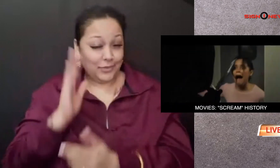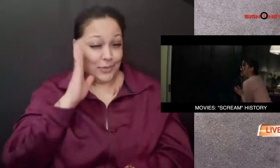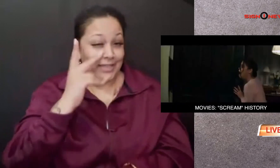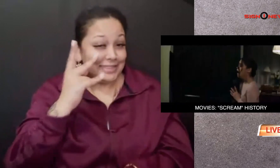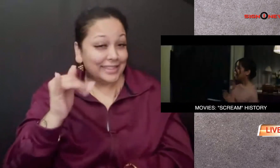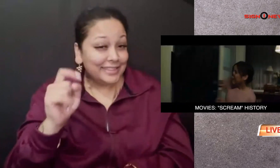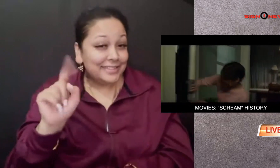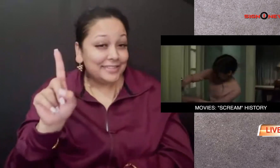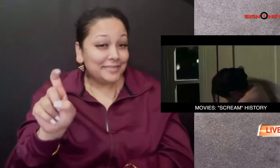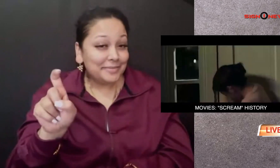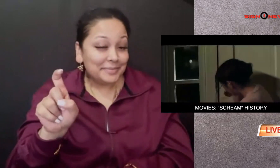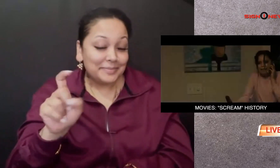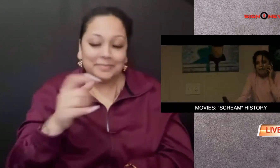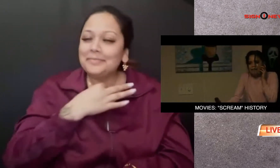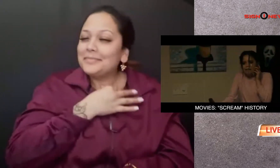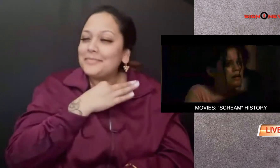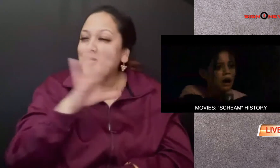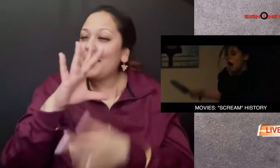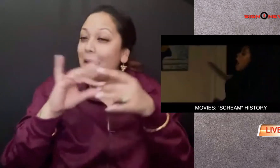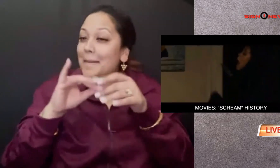make 32 million dollars when it opens this weekend.